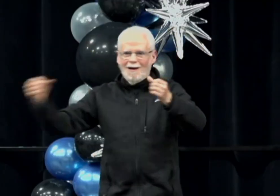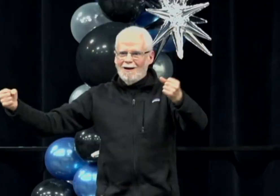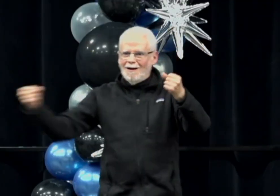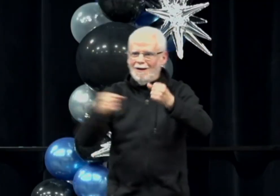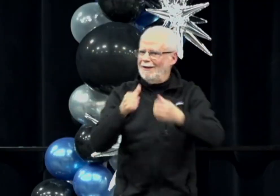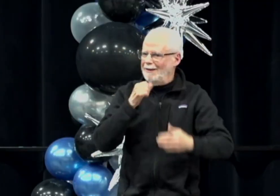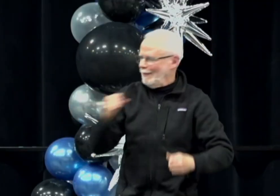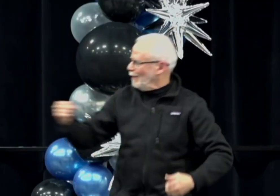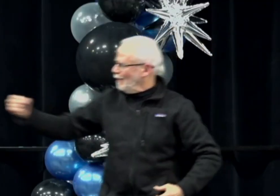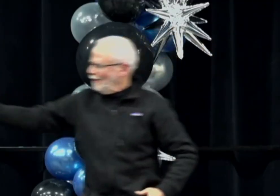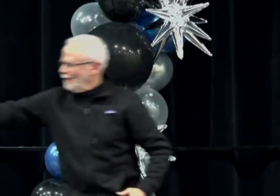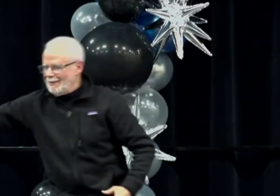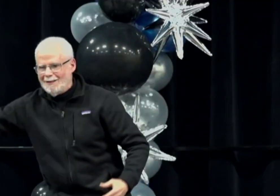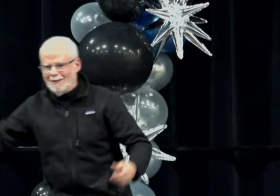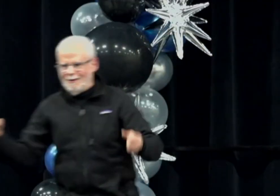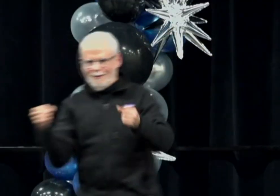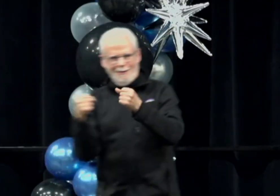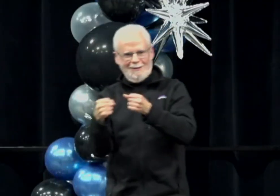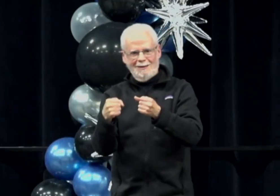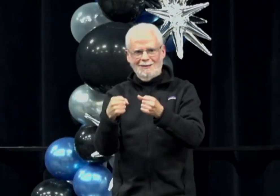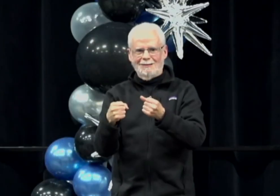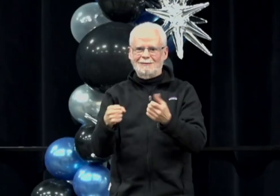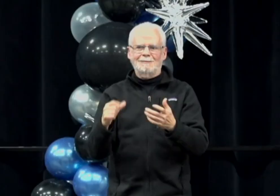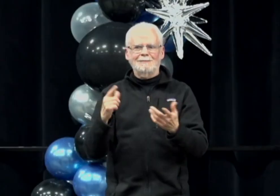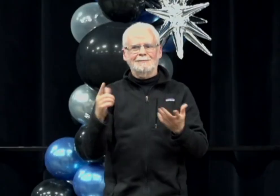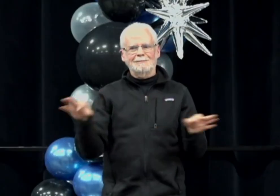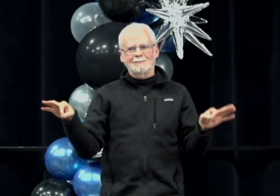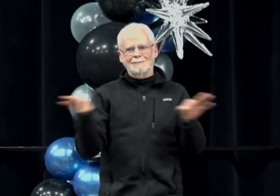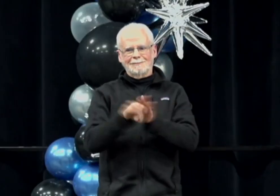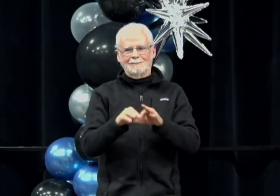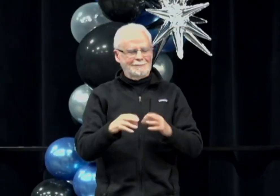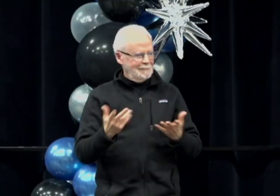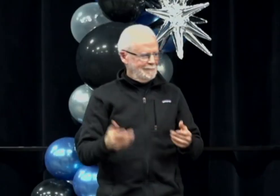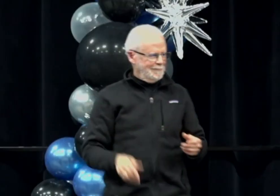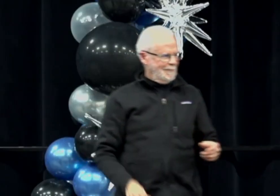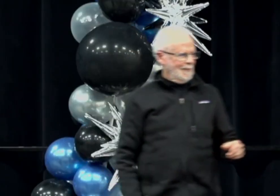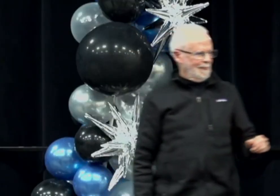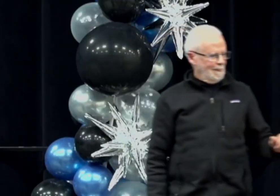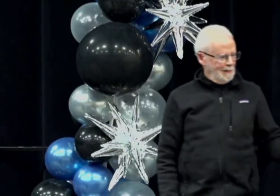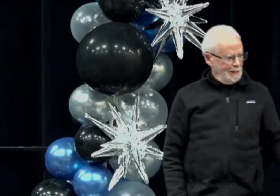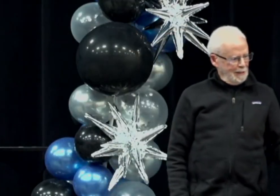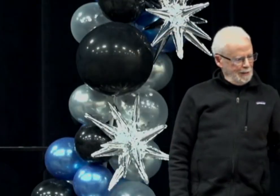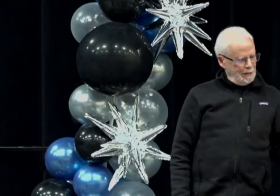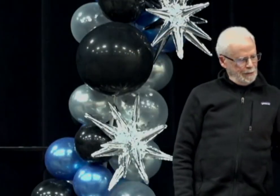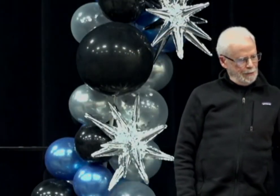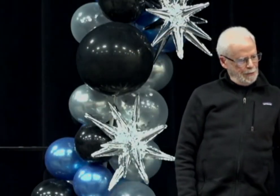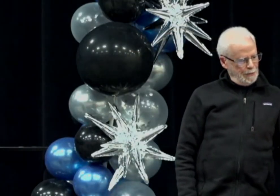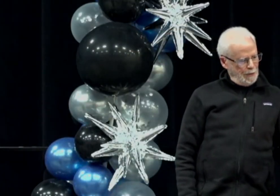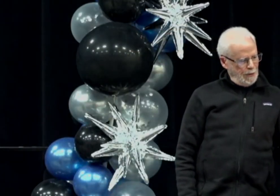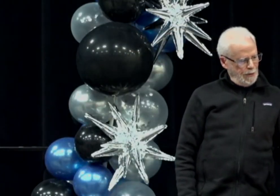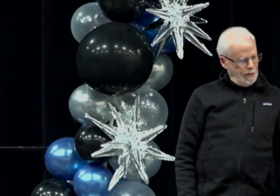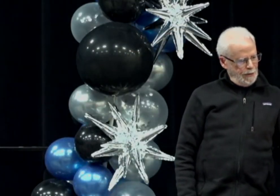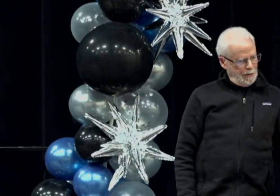when during his inauguration, he arranged to have an interpreter to sign for him. What was